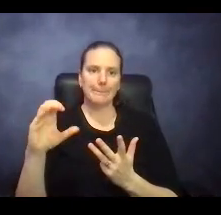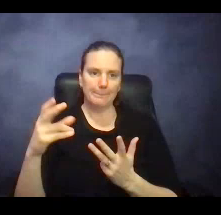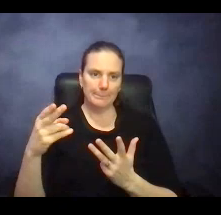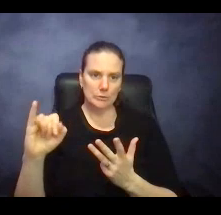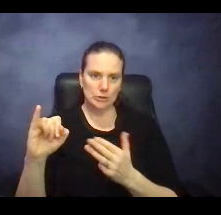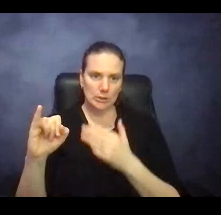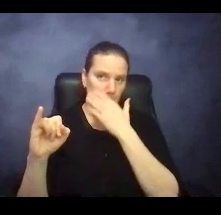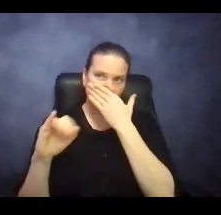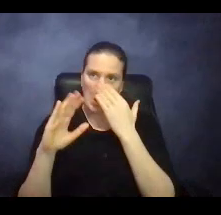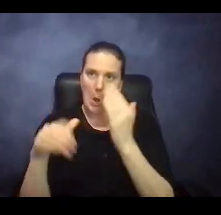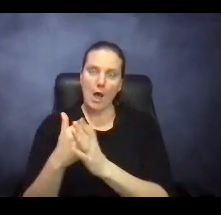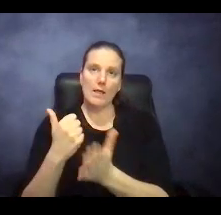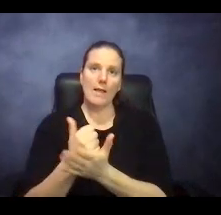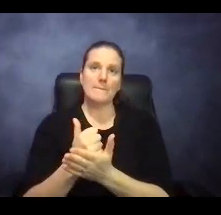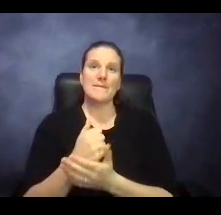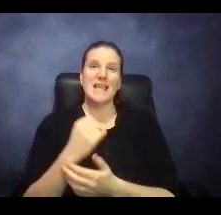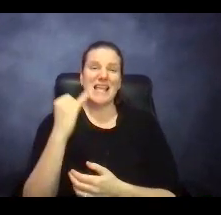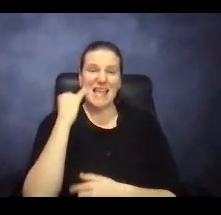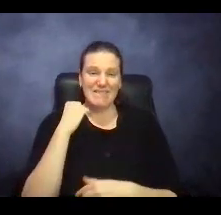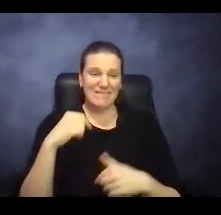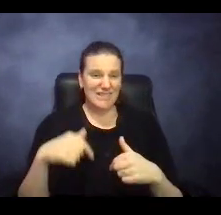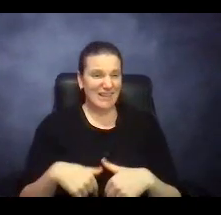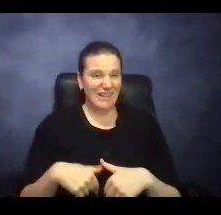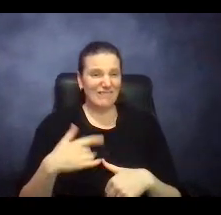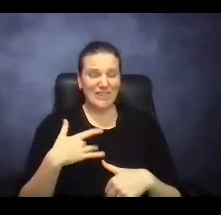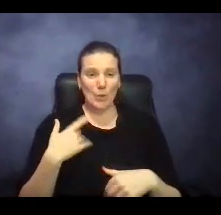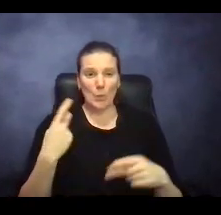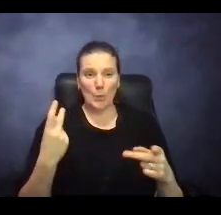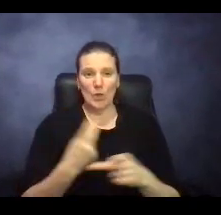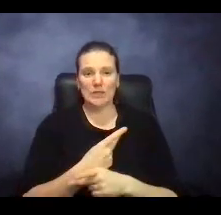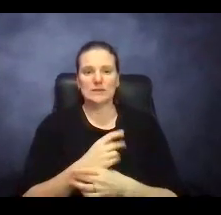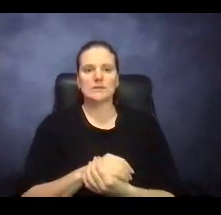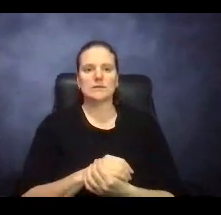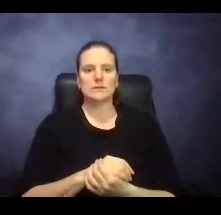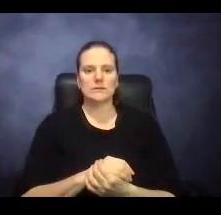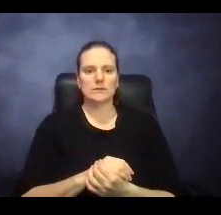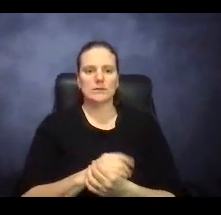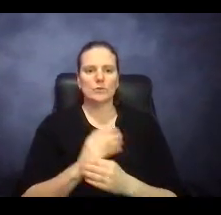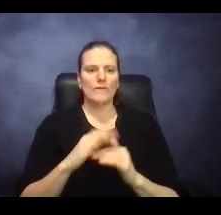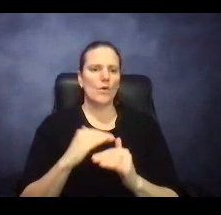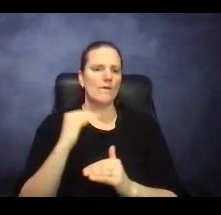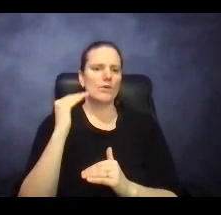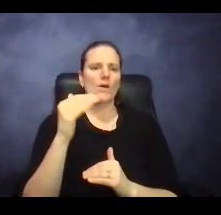If fermented foods make your gut feel worse, then you have an overgrowth of bad bacteria in the gut.